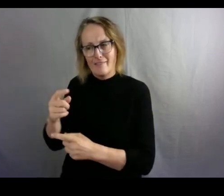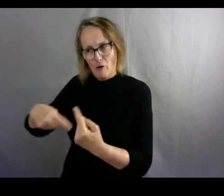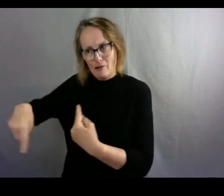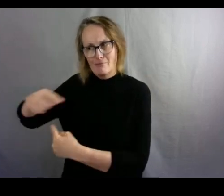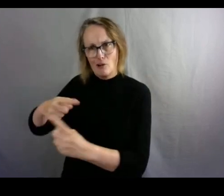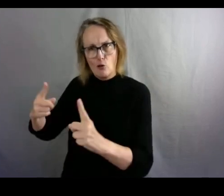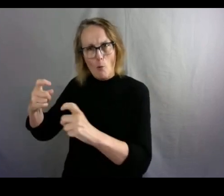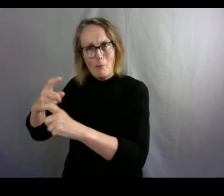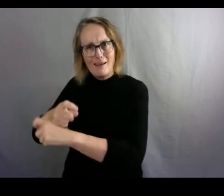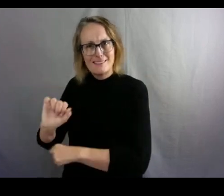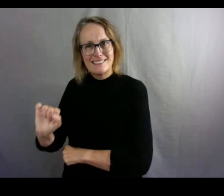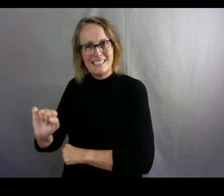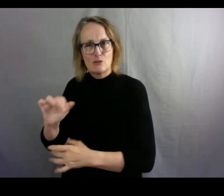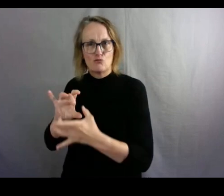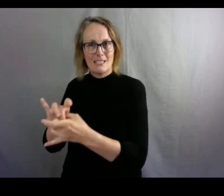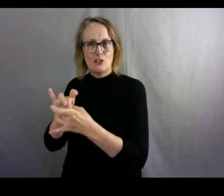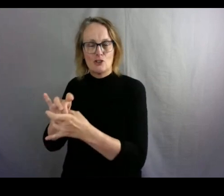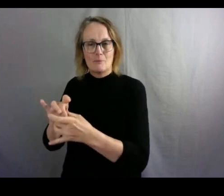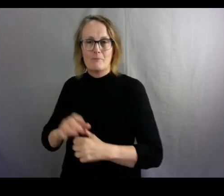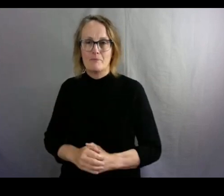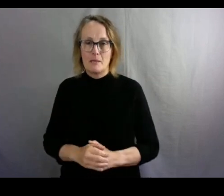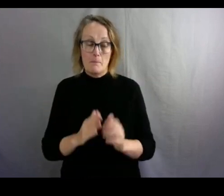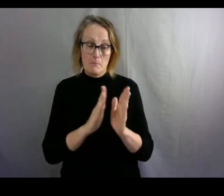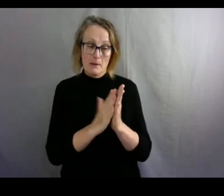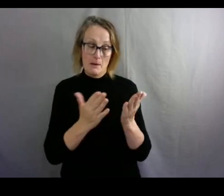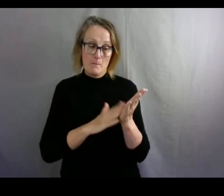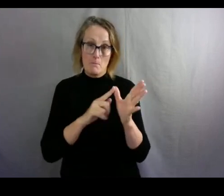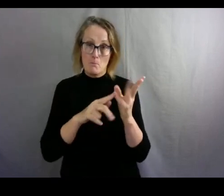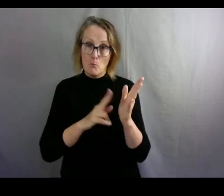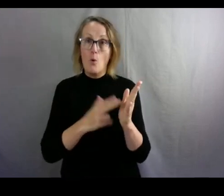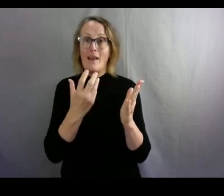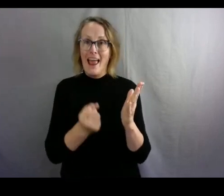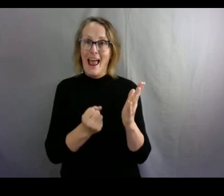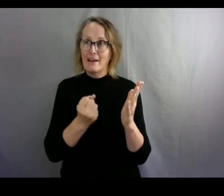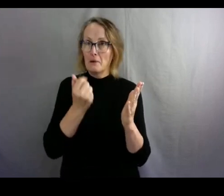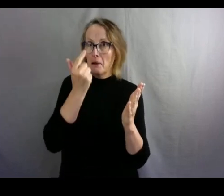of a diseased, abusive artist of great and mysterious paintings.